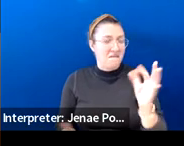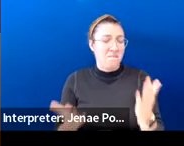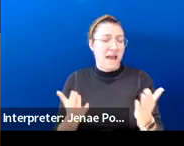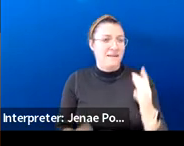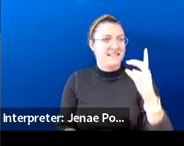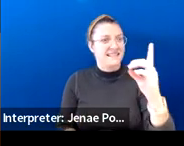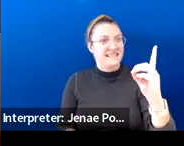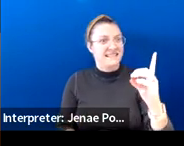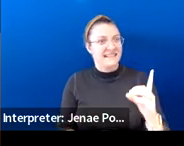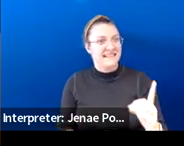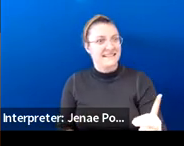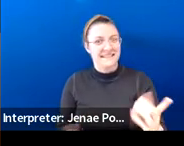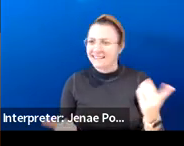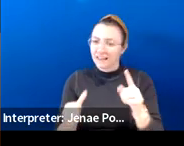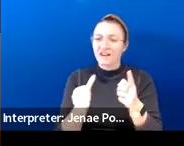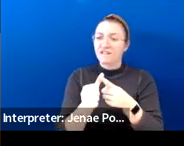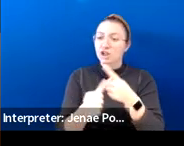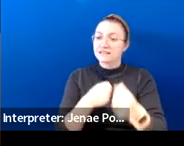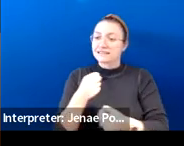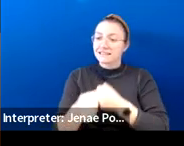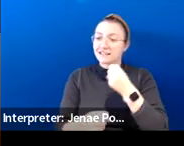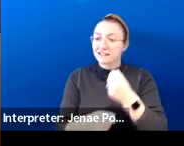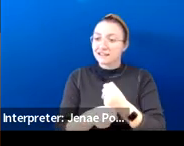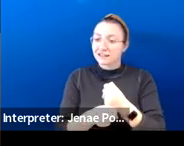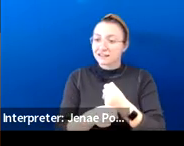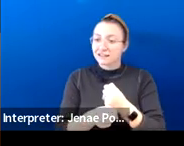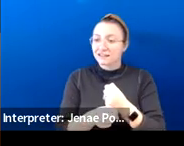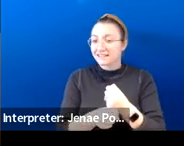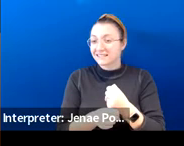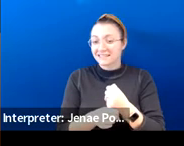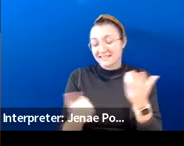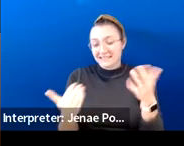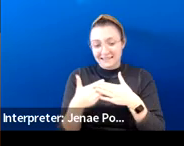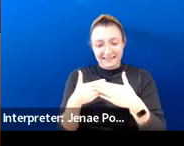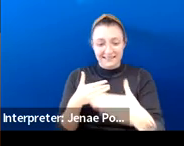So for that first year after that, I was placed on academic probation